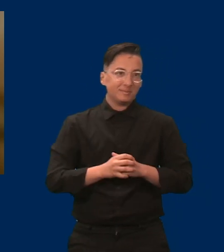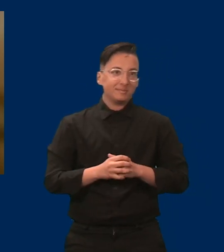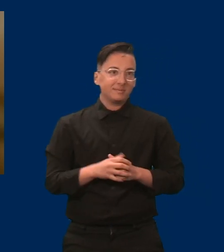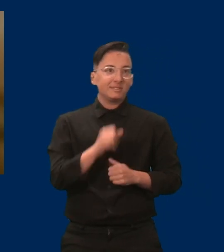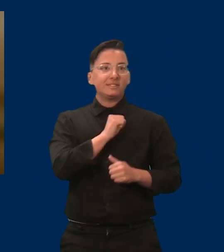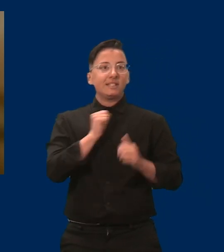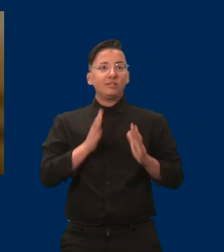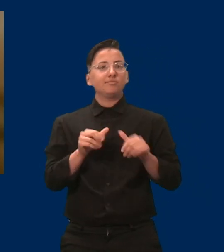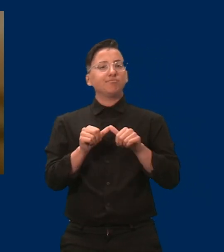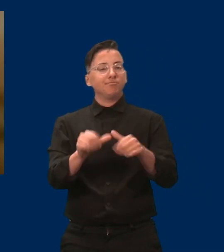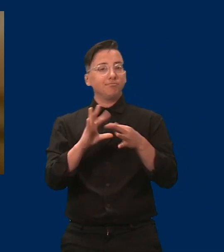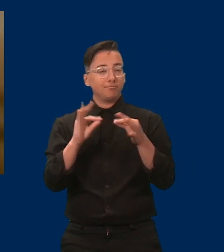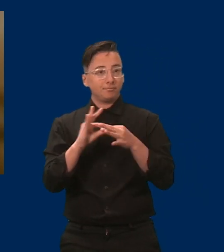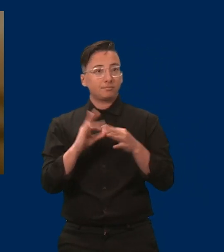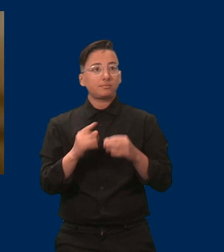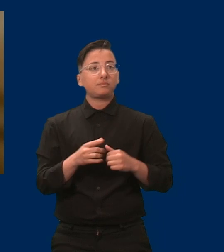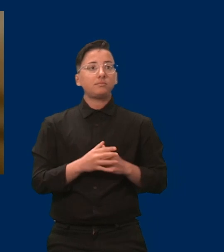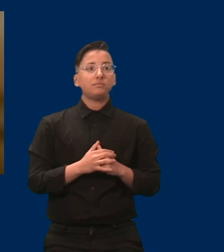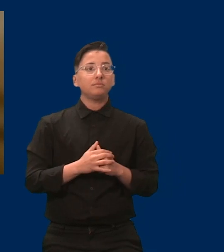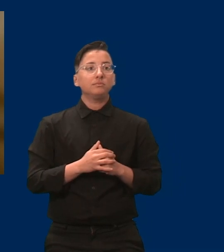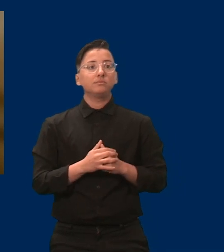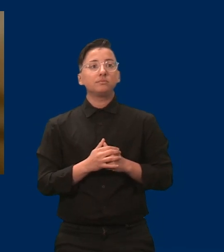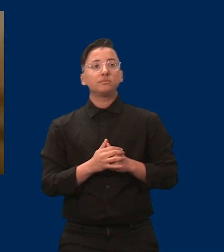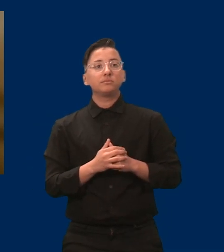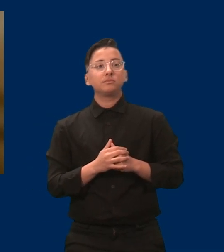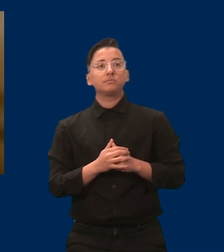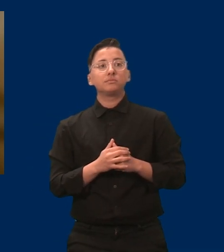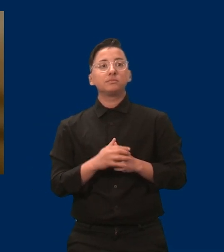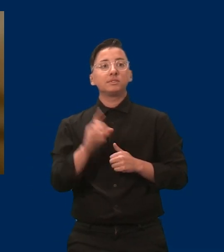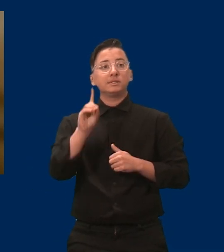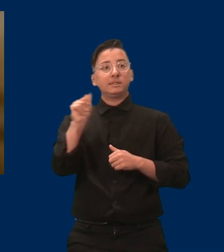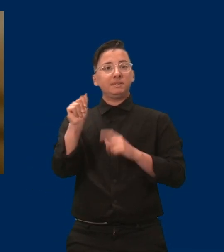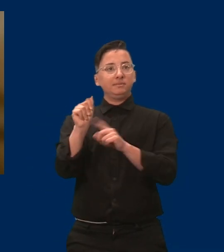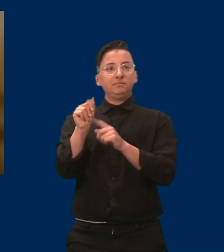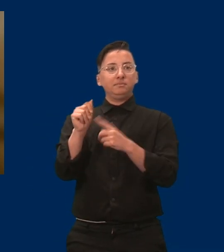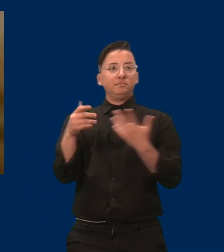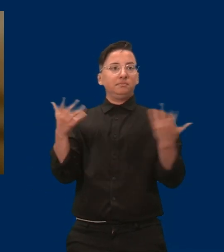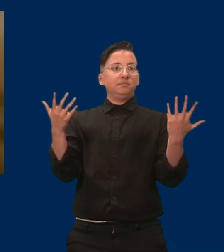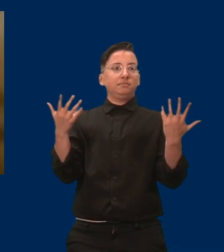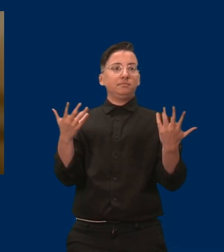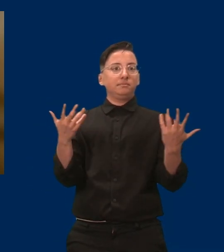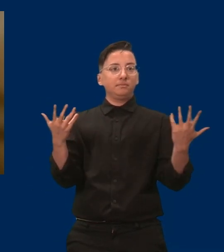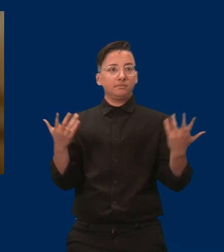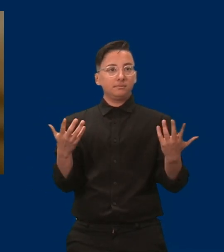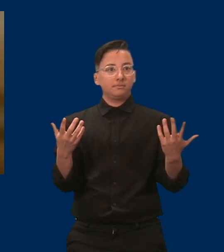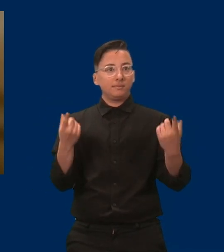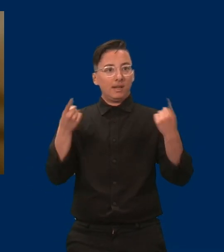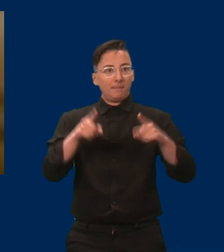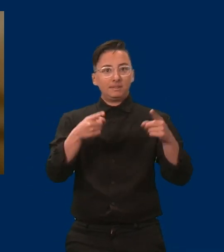You know, disability is just a normal, natural occurrence in Minnesota, and in the world, and in the nation.